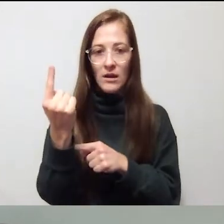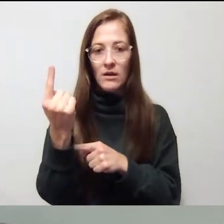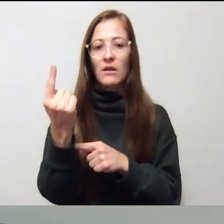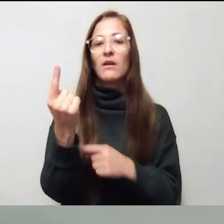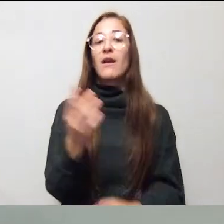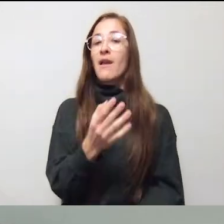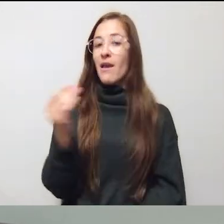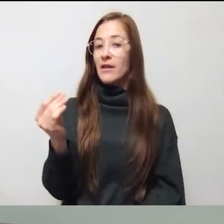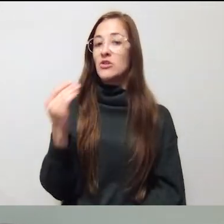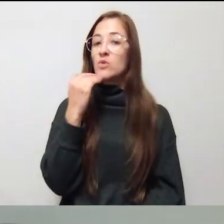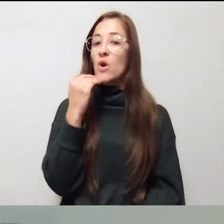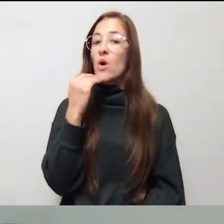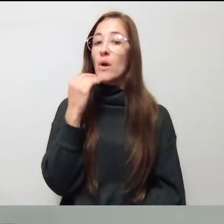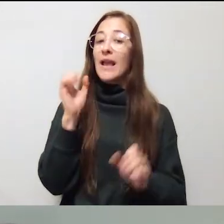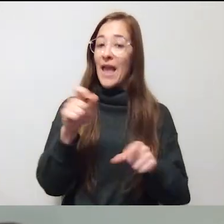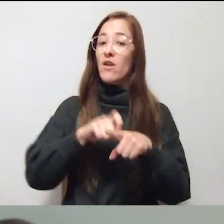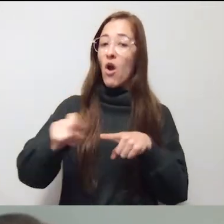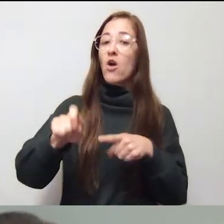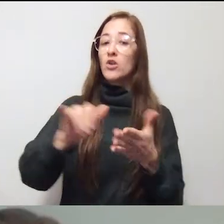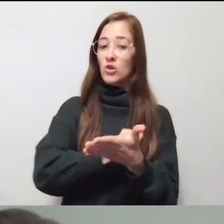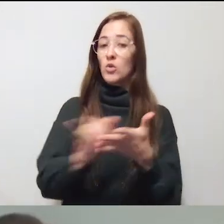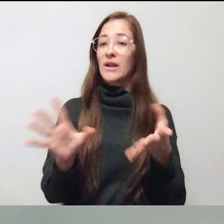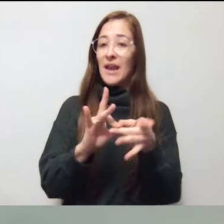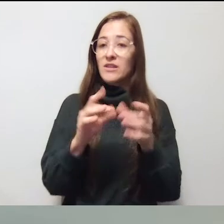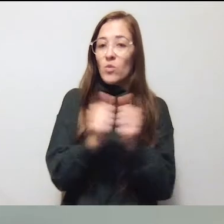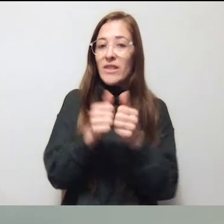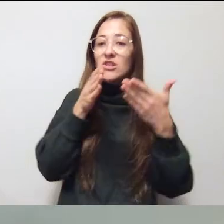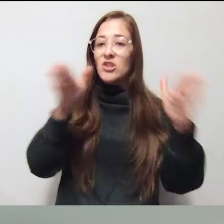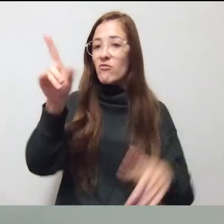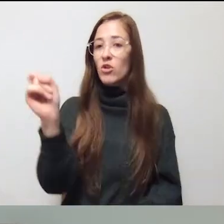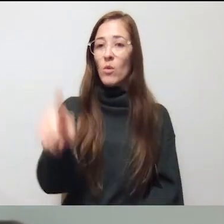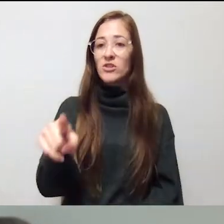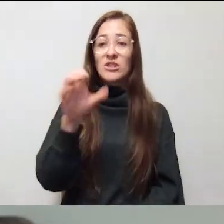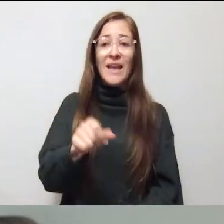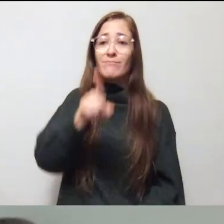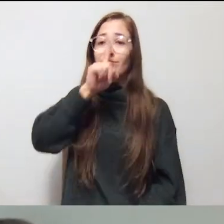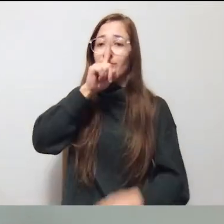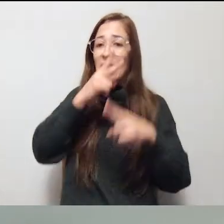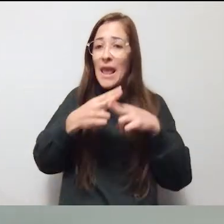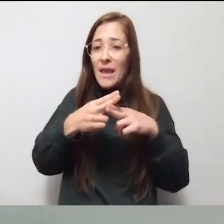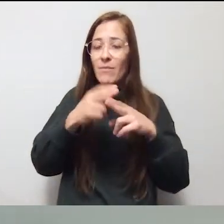you can call New York Connects with a general inquiry, you can be anonymous, you can call in and say, "hey,